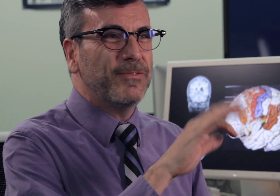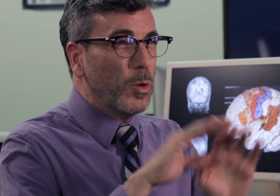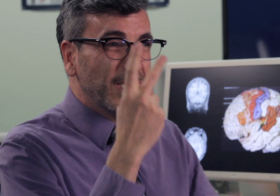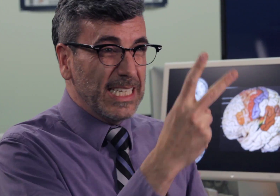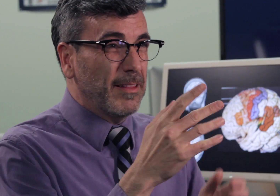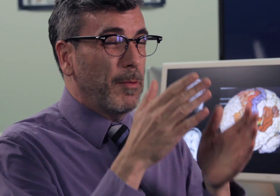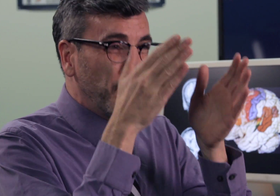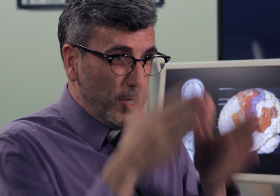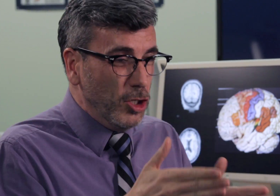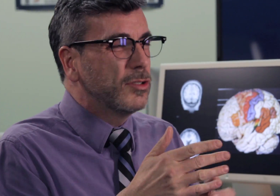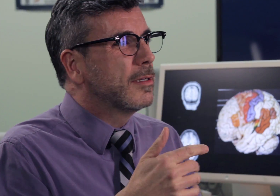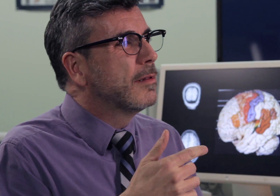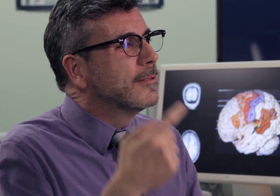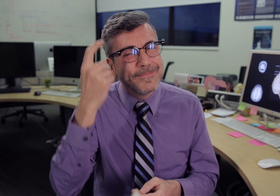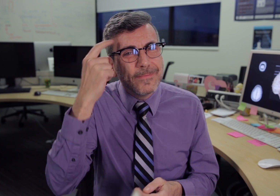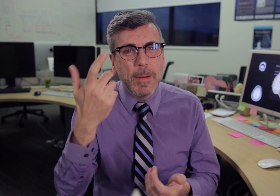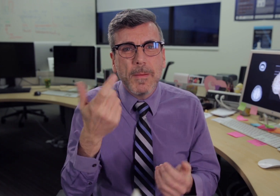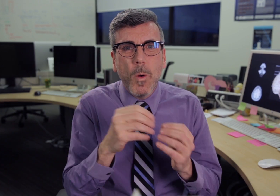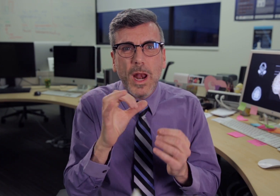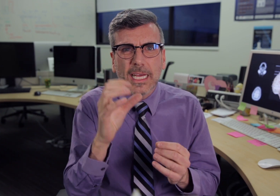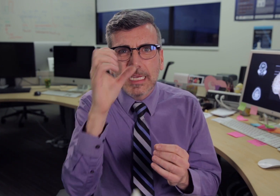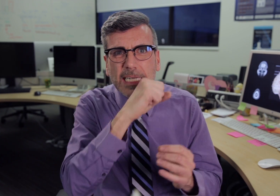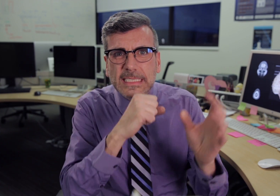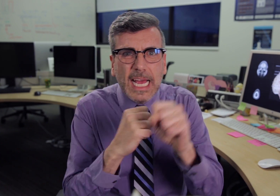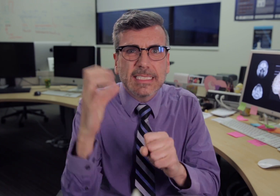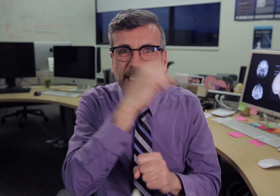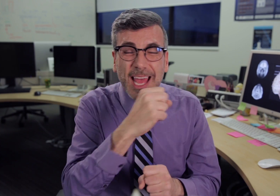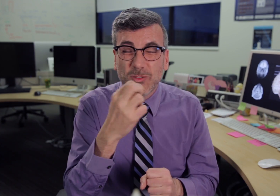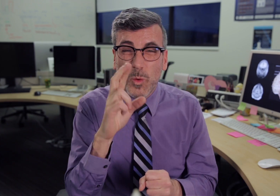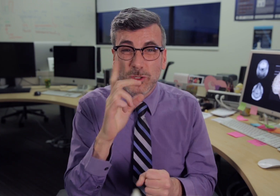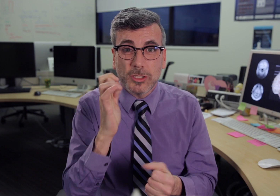If you don’t see that person, your brain will make guessworks